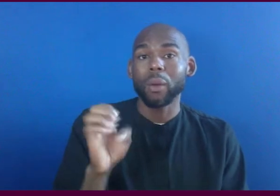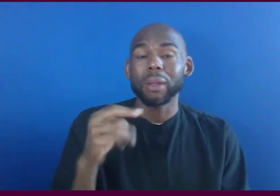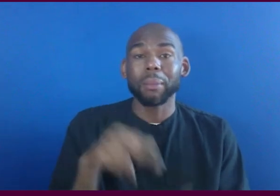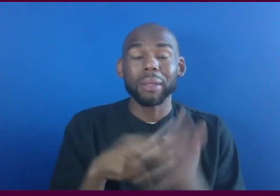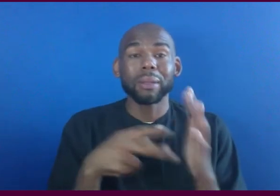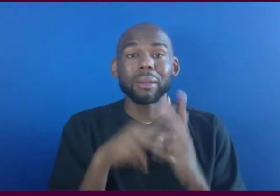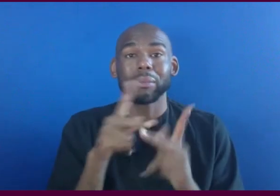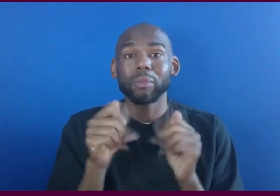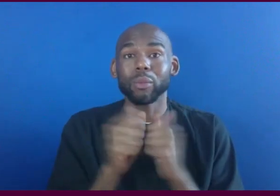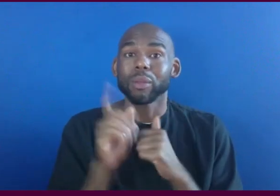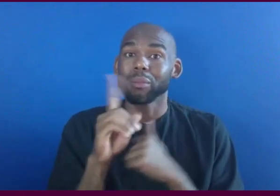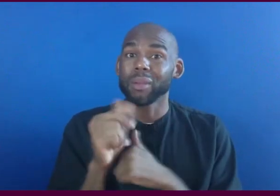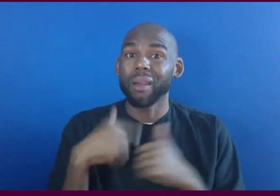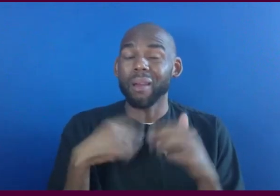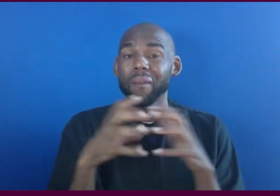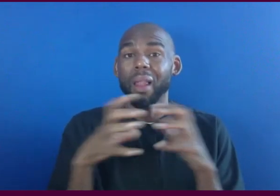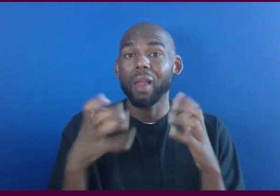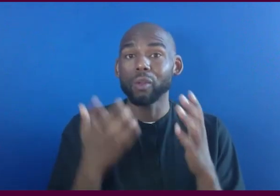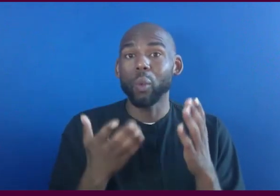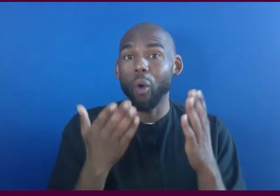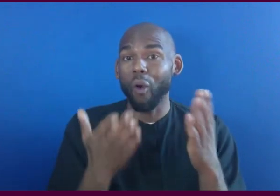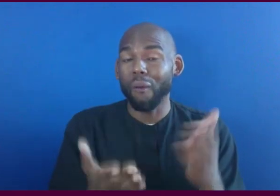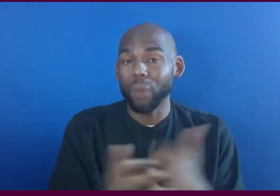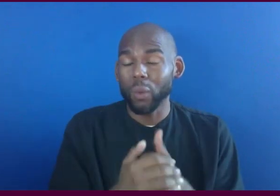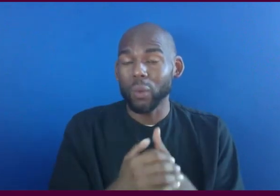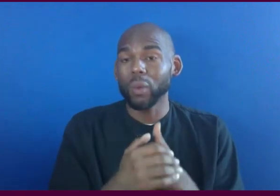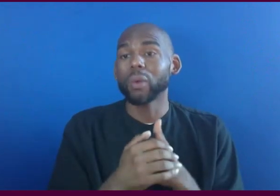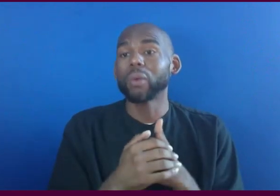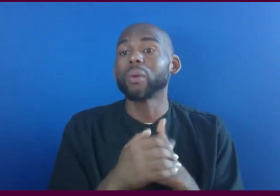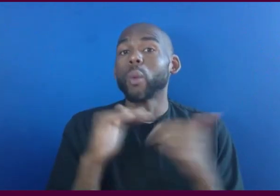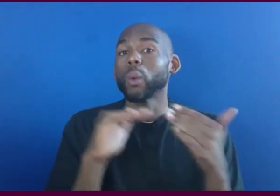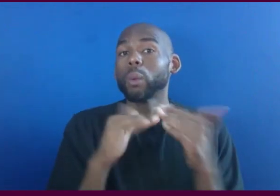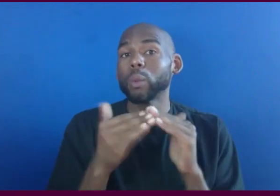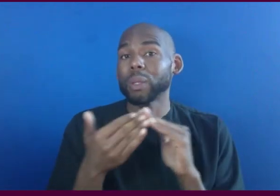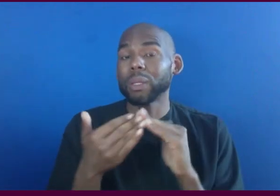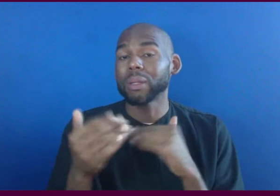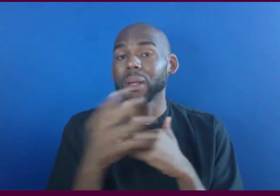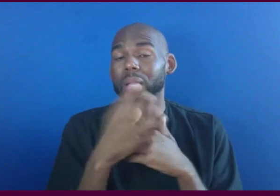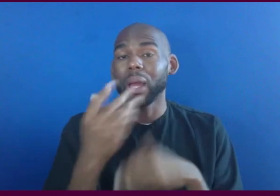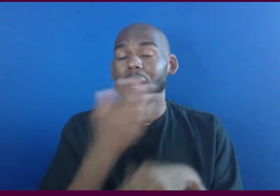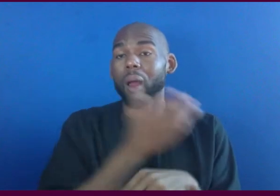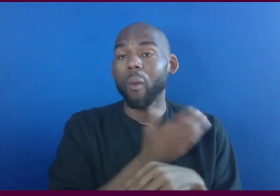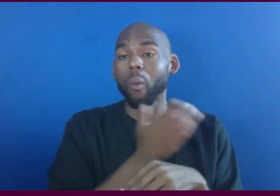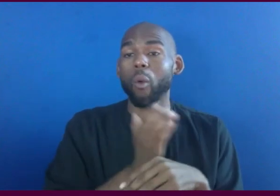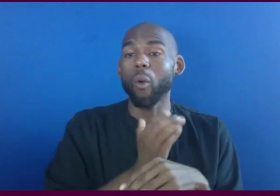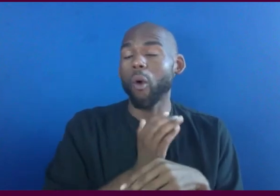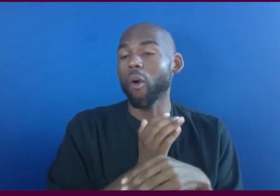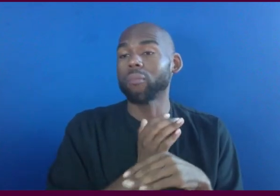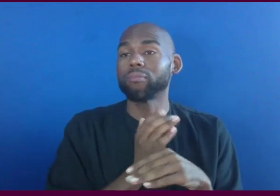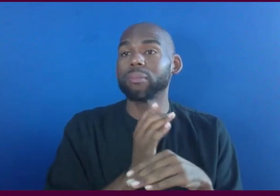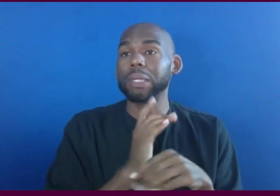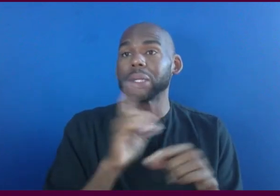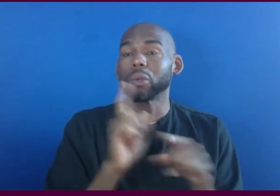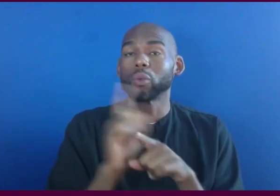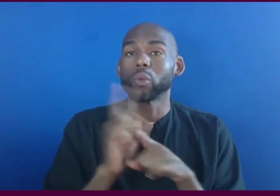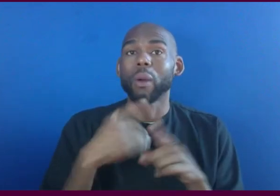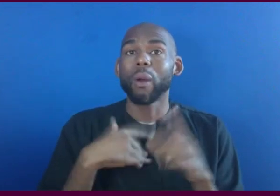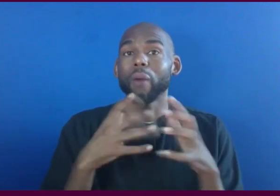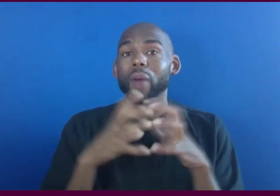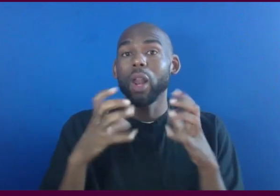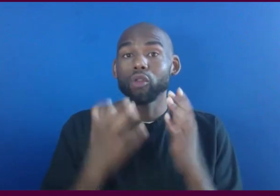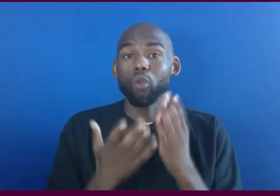I mean, people with disabilities have a lot to offer the community and also have a lot